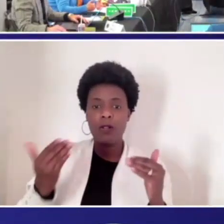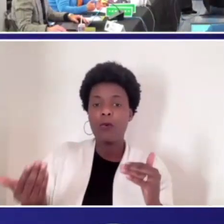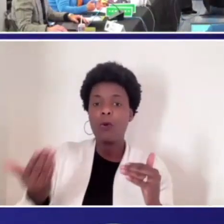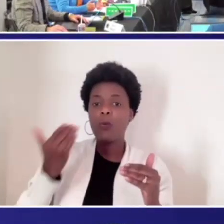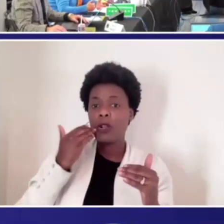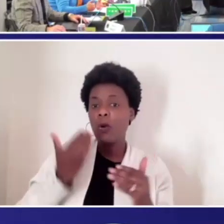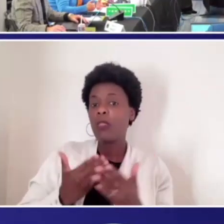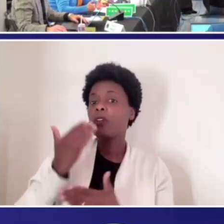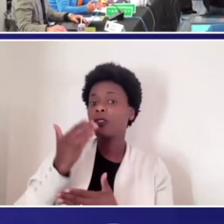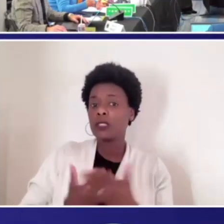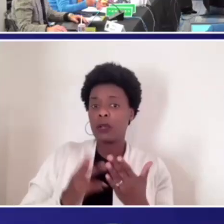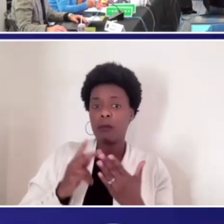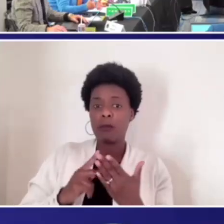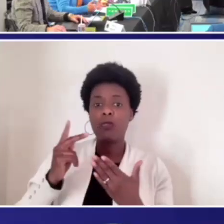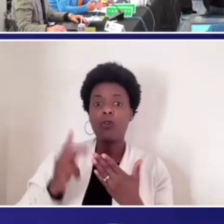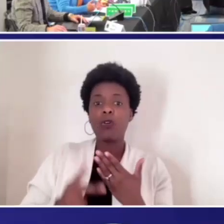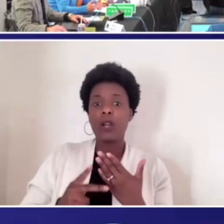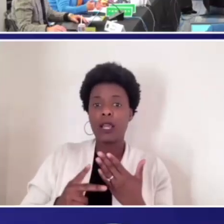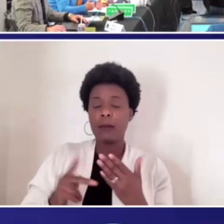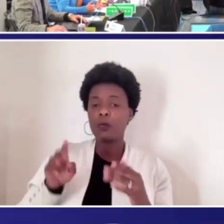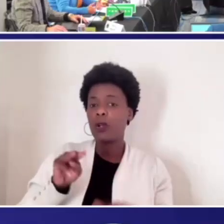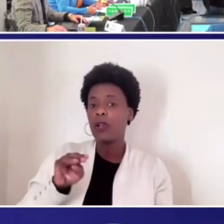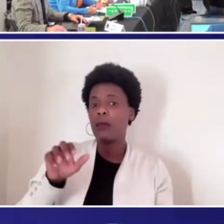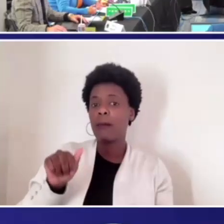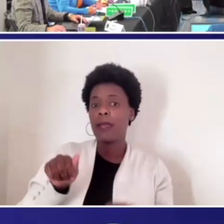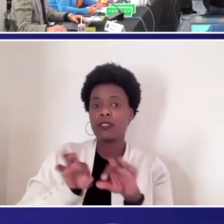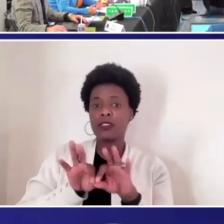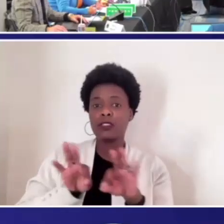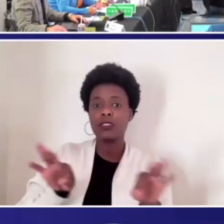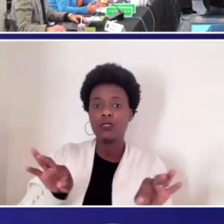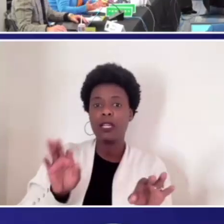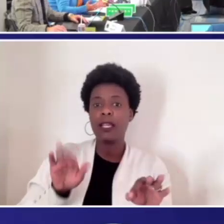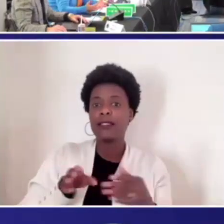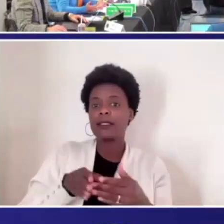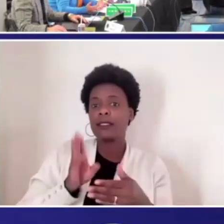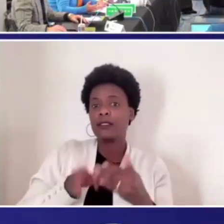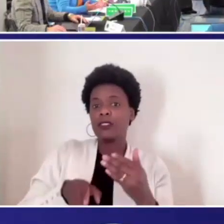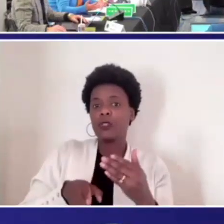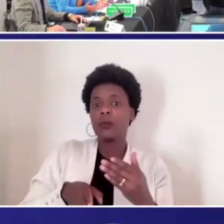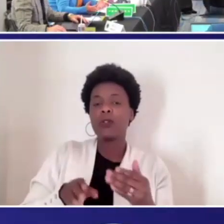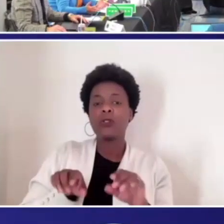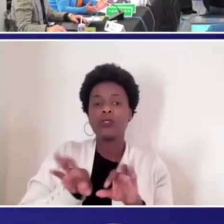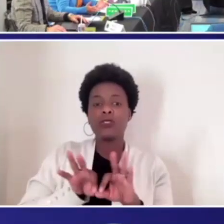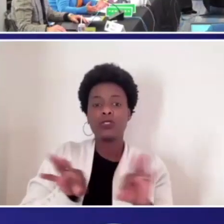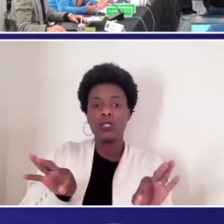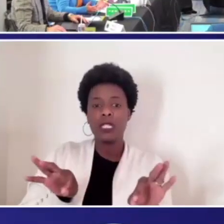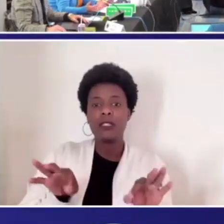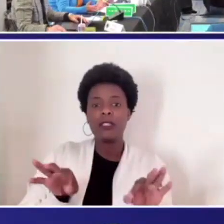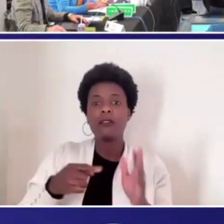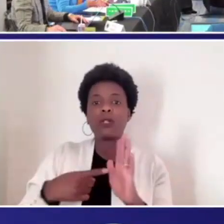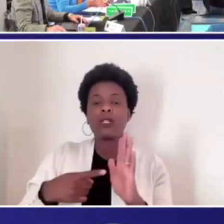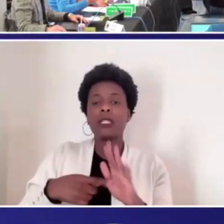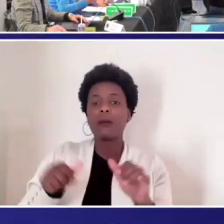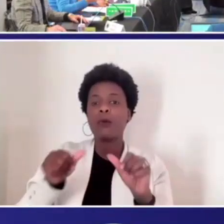programs where the master's degree is the terminal degree. Architecture, as an example. Architecture,